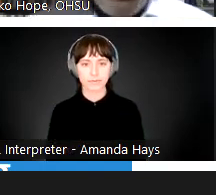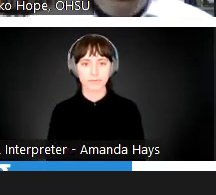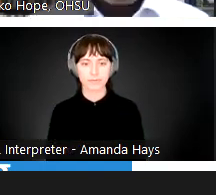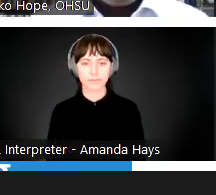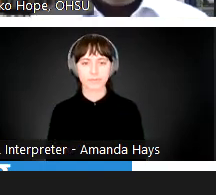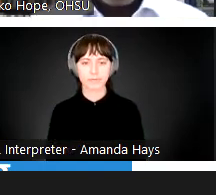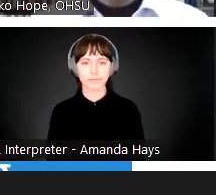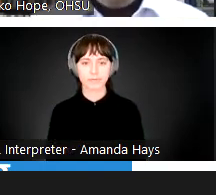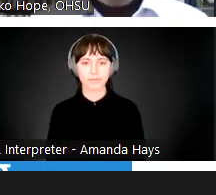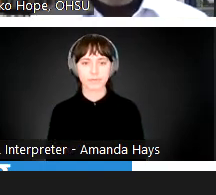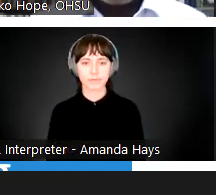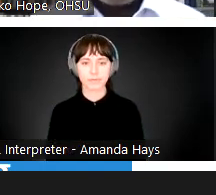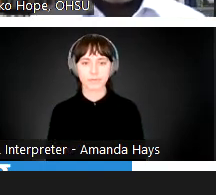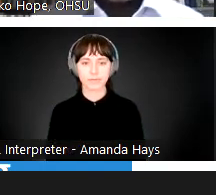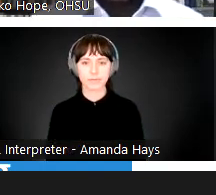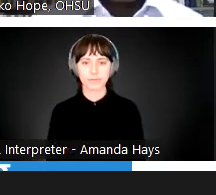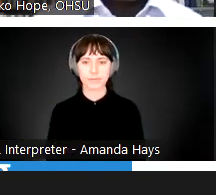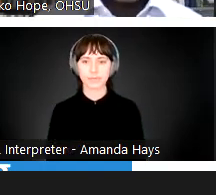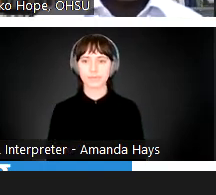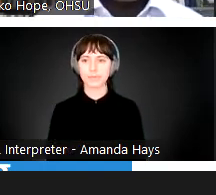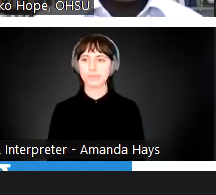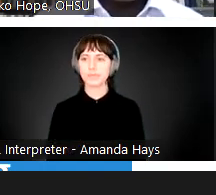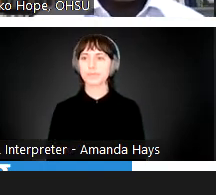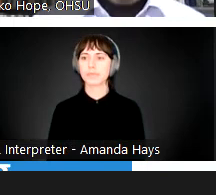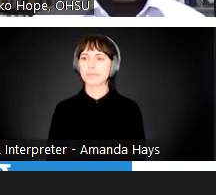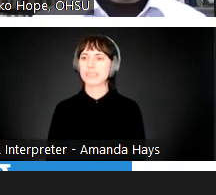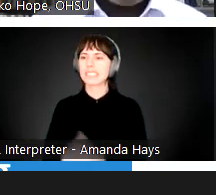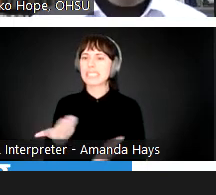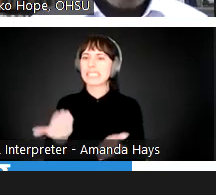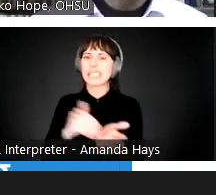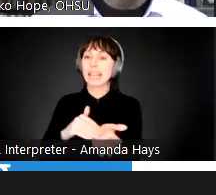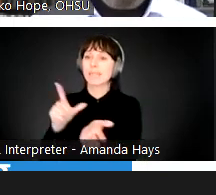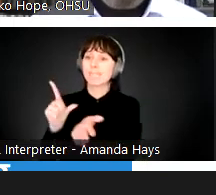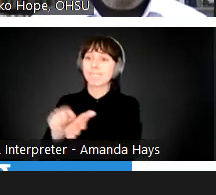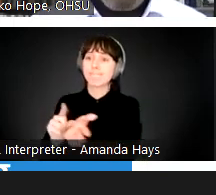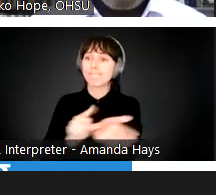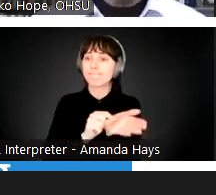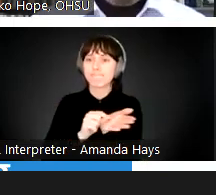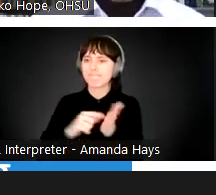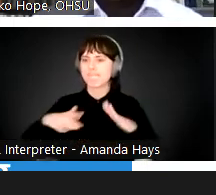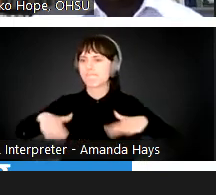And so we, although again, this is not something that's talked about in the literature- a lot of what's been